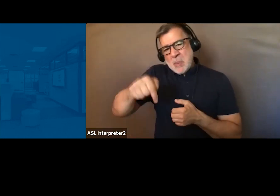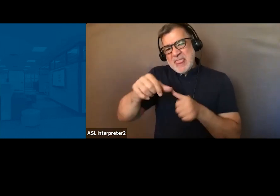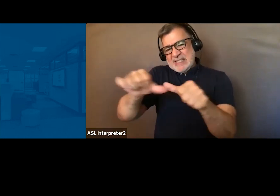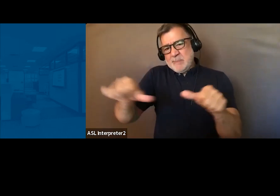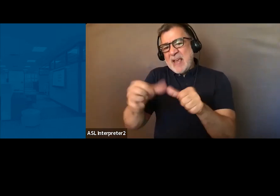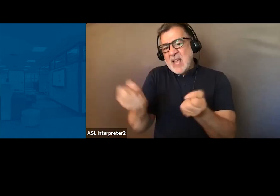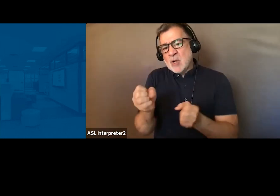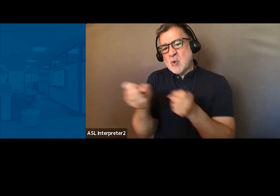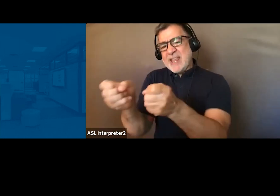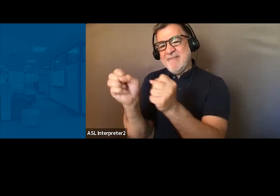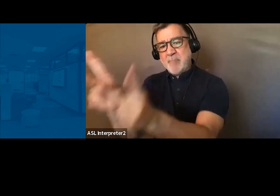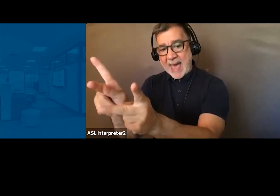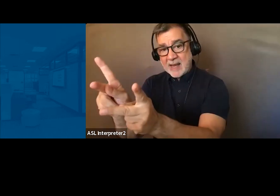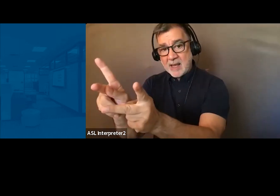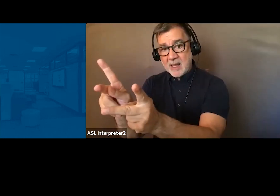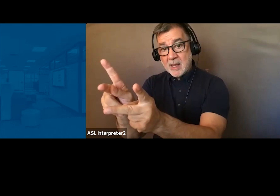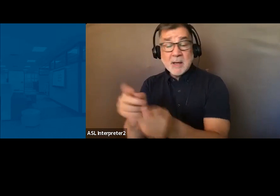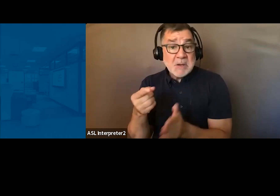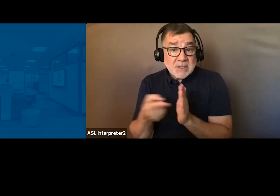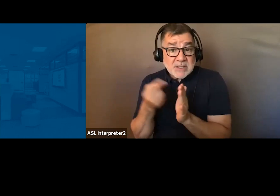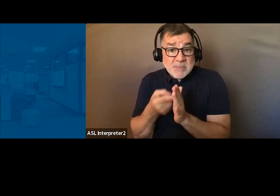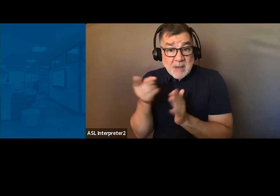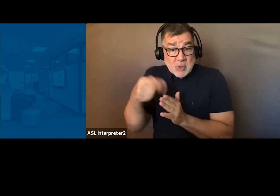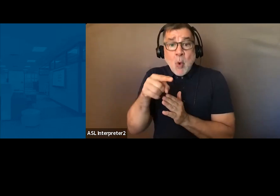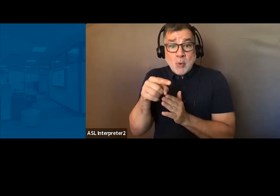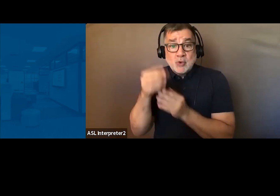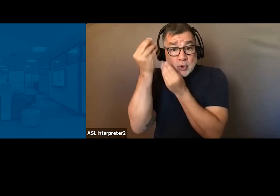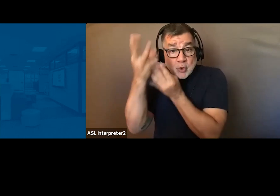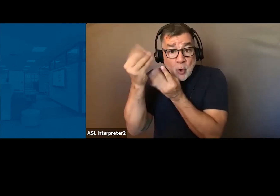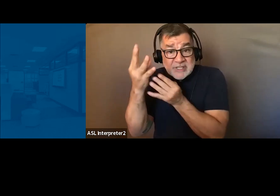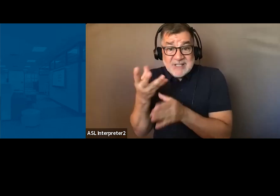And, you know, sometimes those notices get left off. They get lost somewhere.